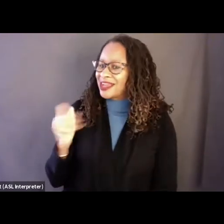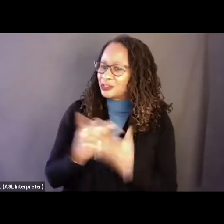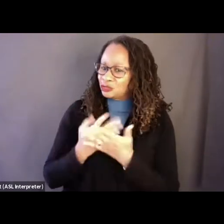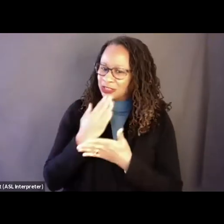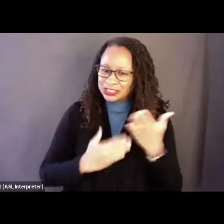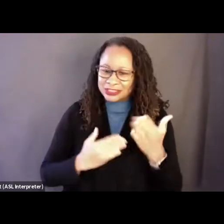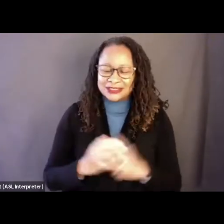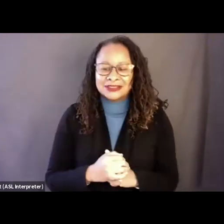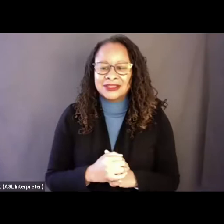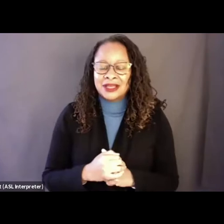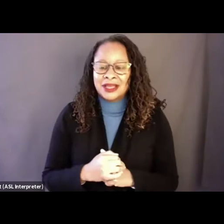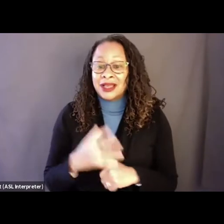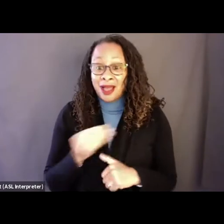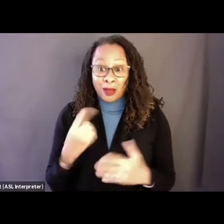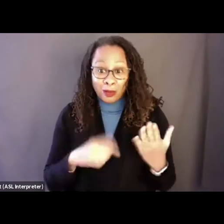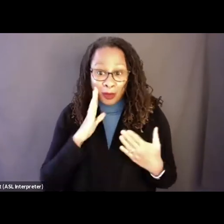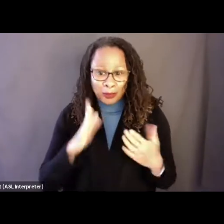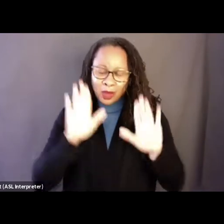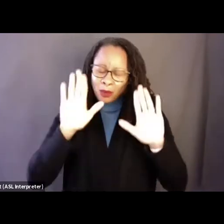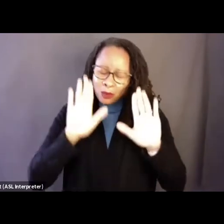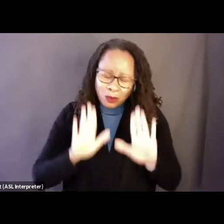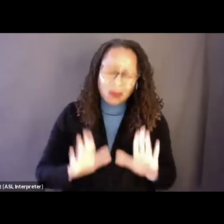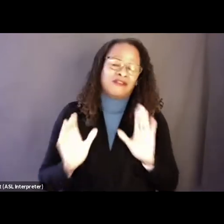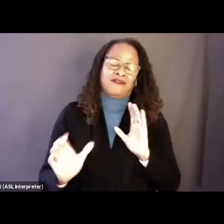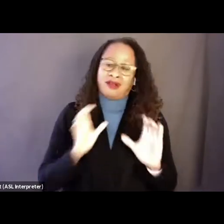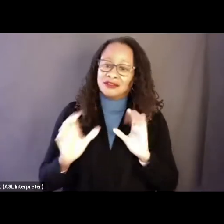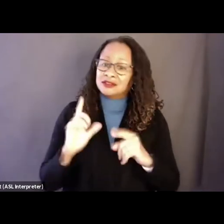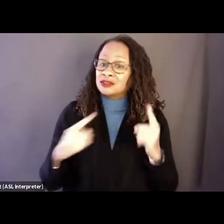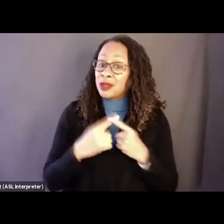and what is gonna be a wonderful conversation about Through The Night